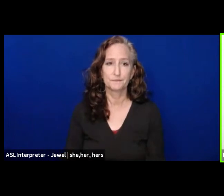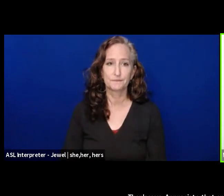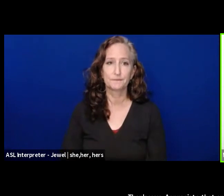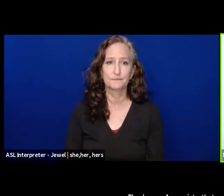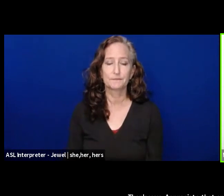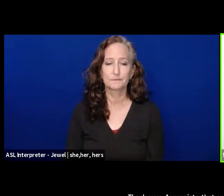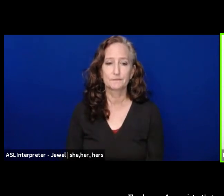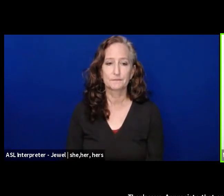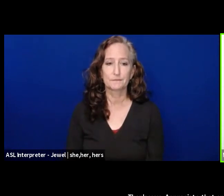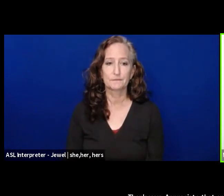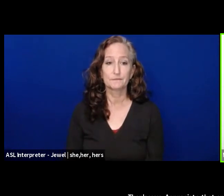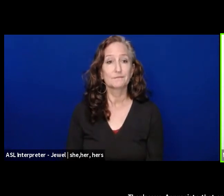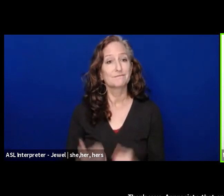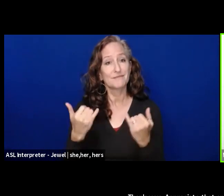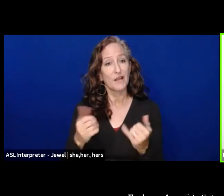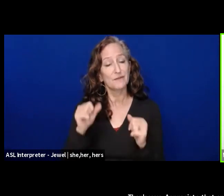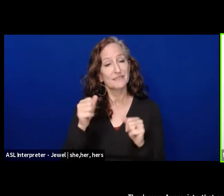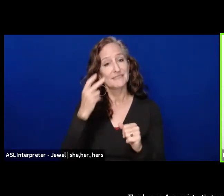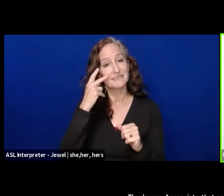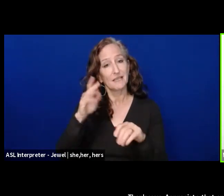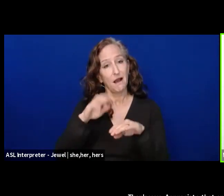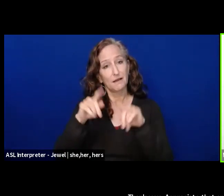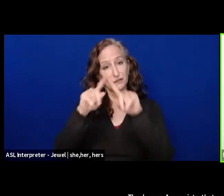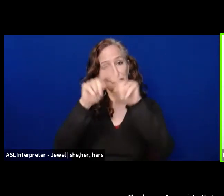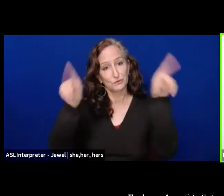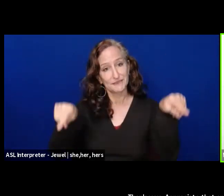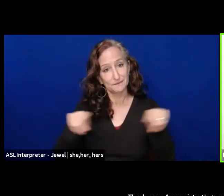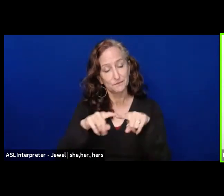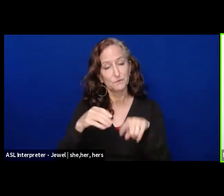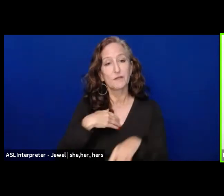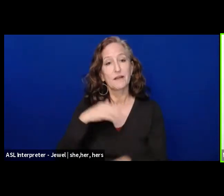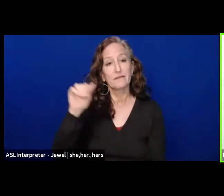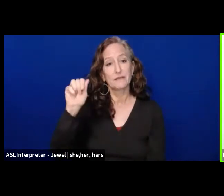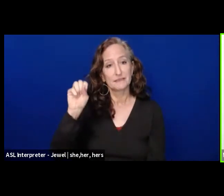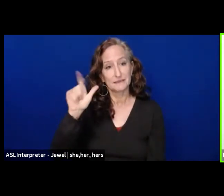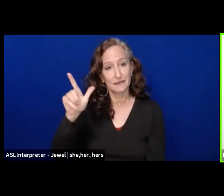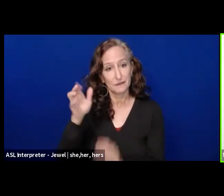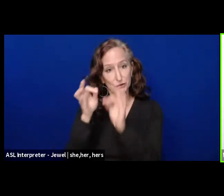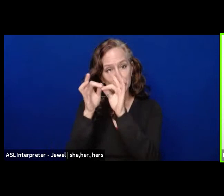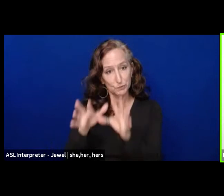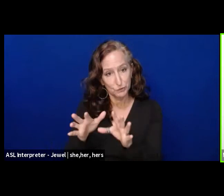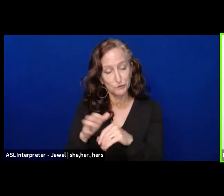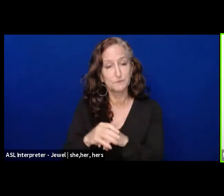On-screen, just a few logistics. We have our ASL interpreters today. They will be on screen